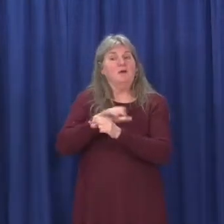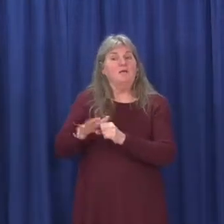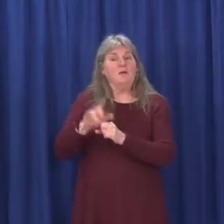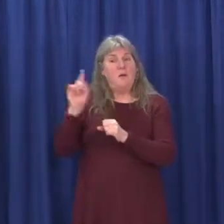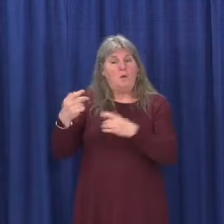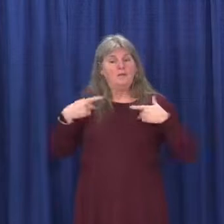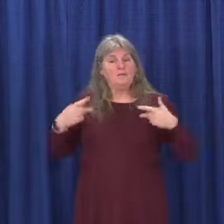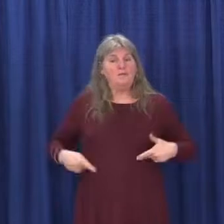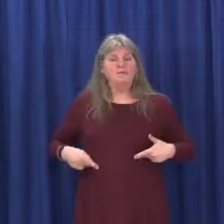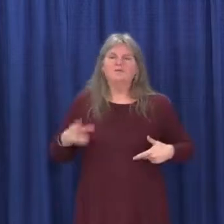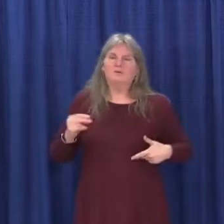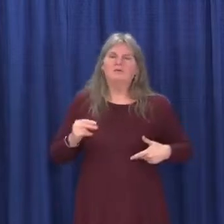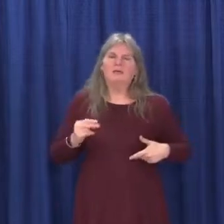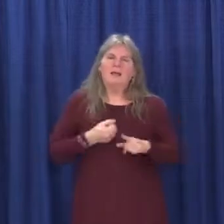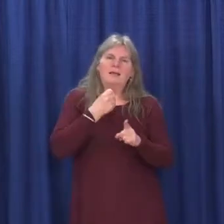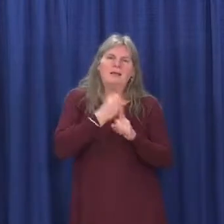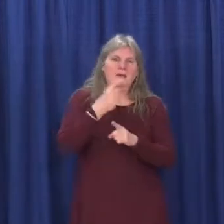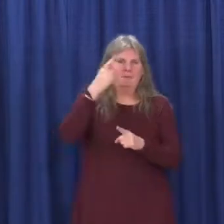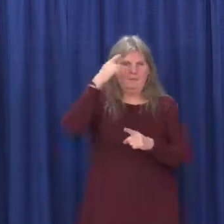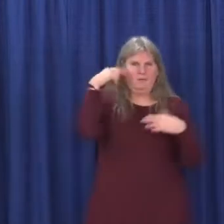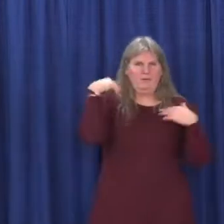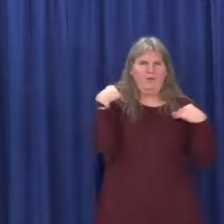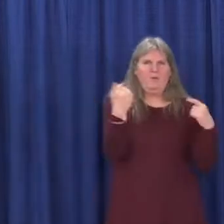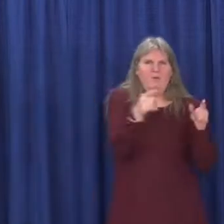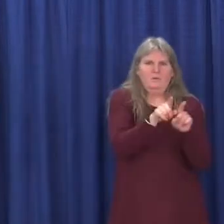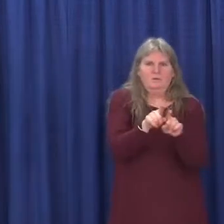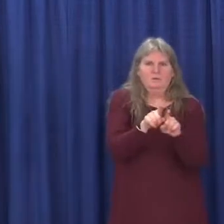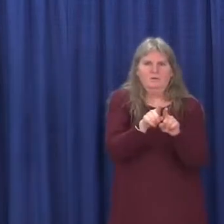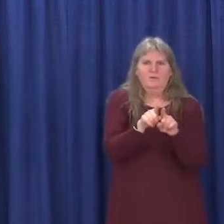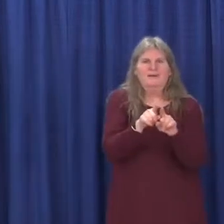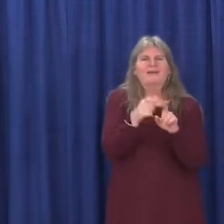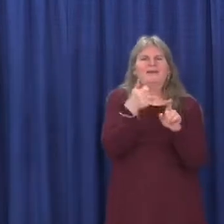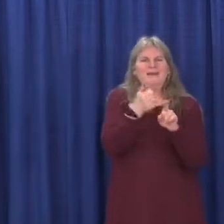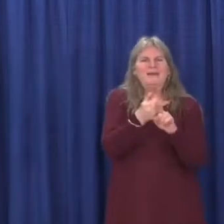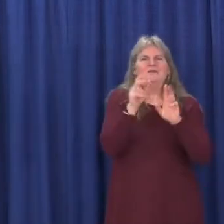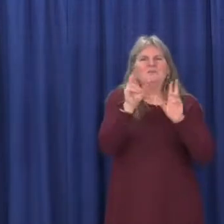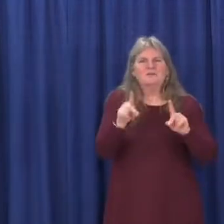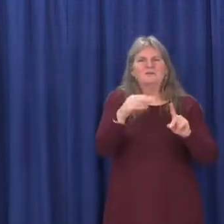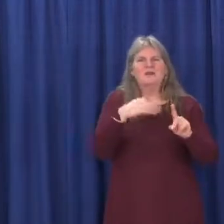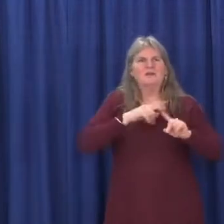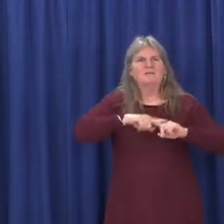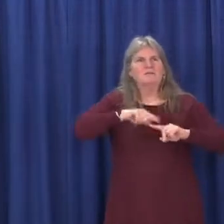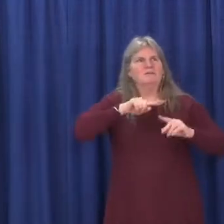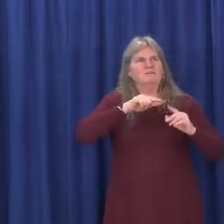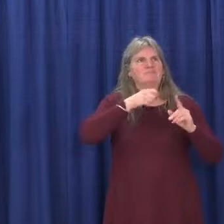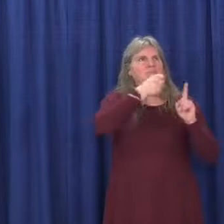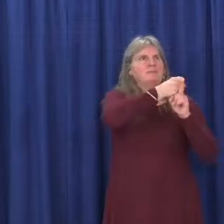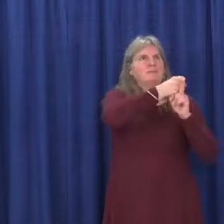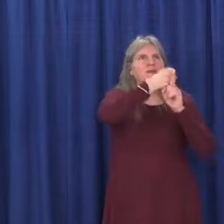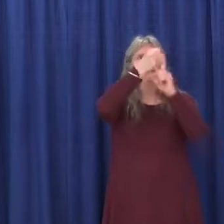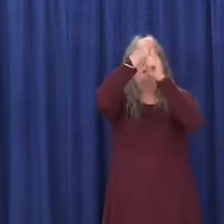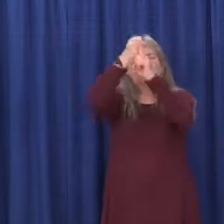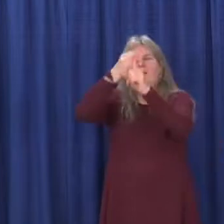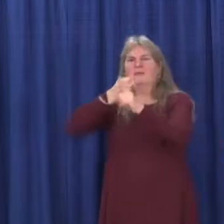and continue to strain us all in very different ways. This is an important reason why I urge you to do your best